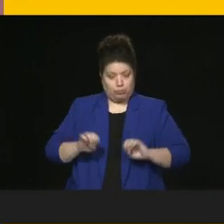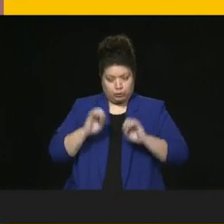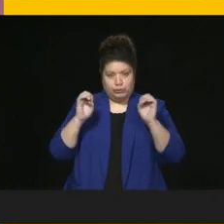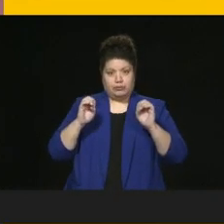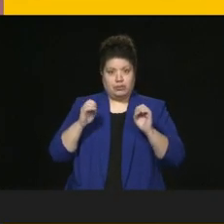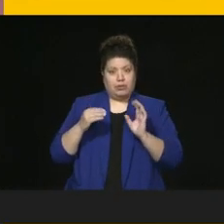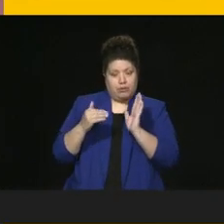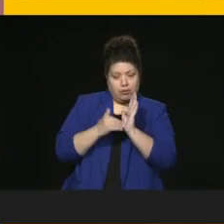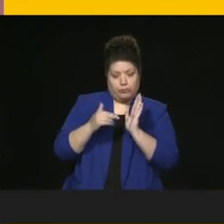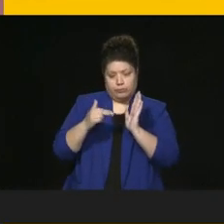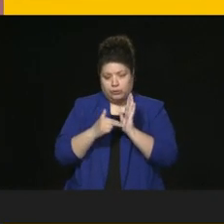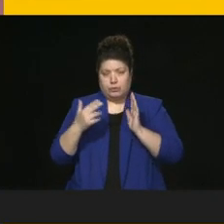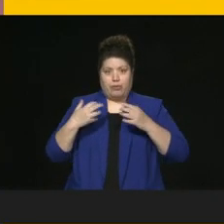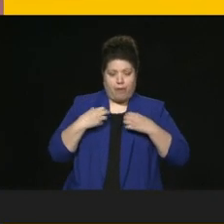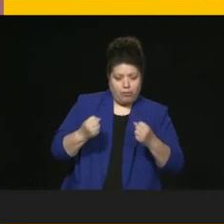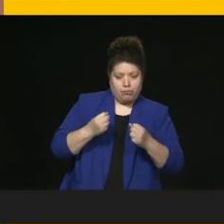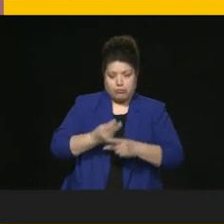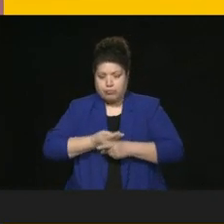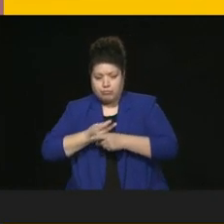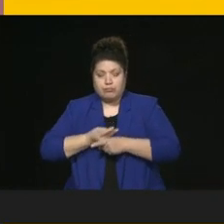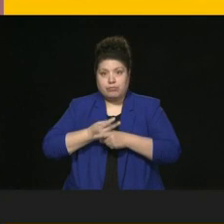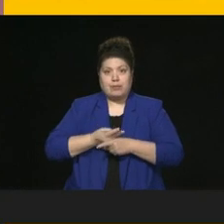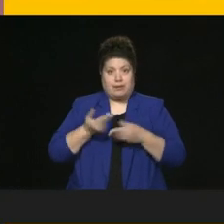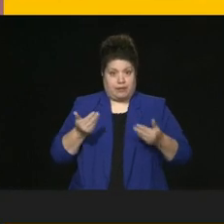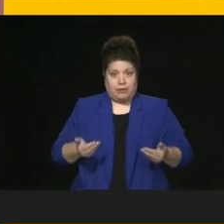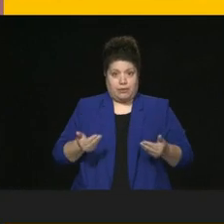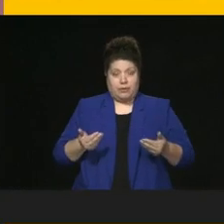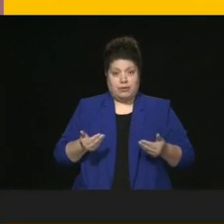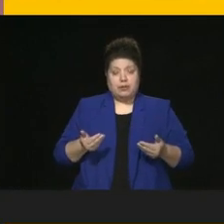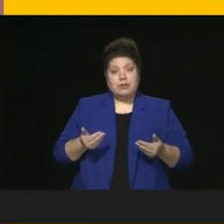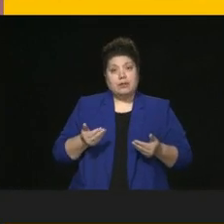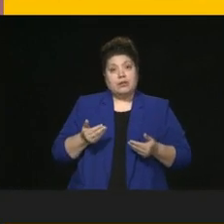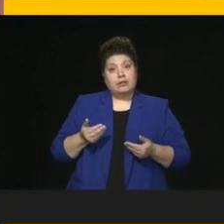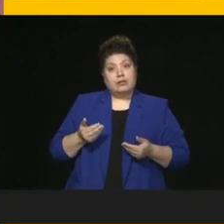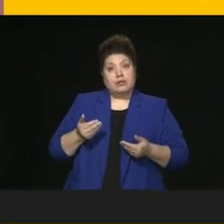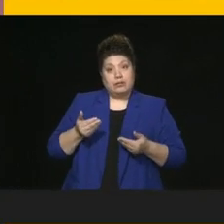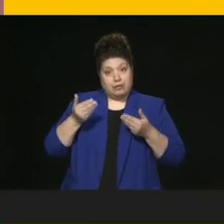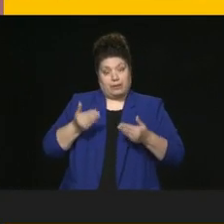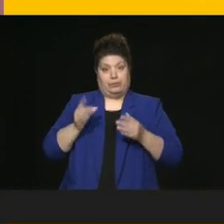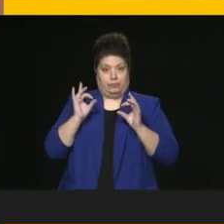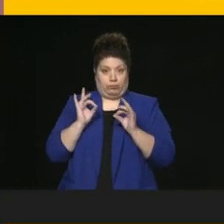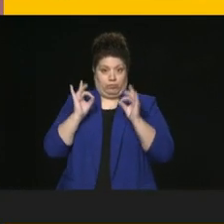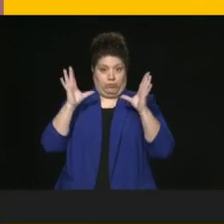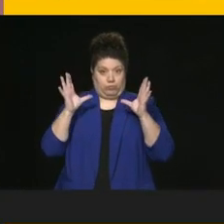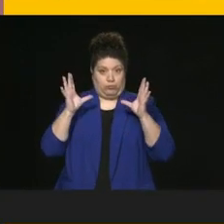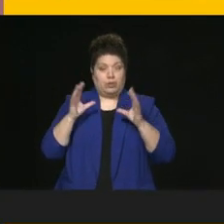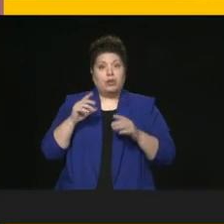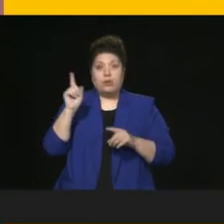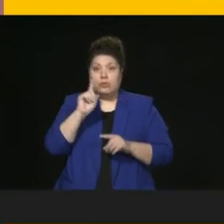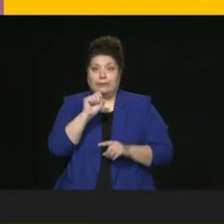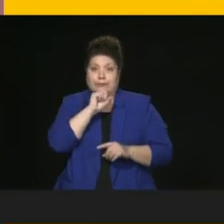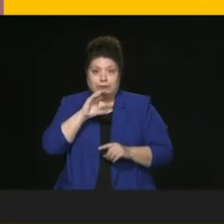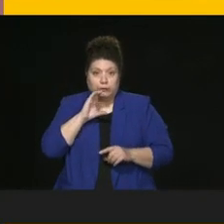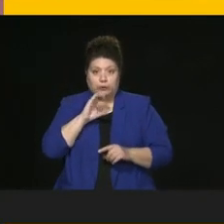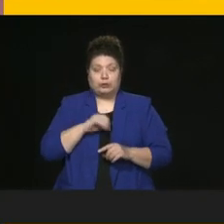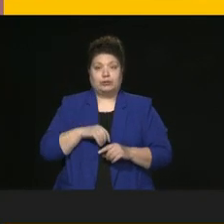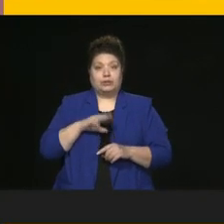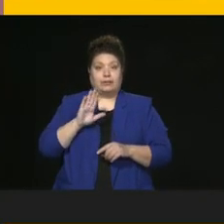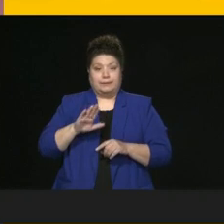THE PUBLIC HEALTH EMERGENCY THAT WE ARE EXPERIENCING AND THE